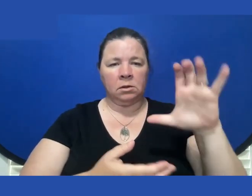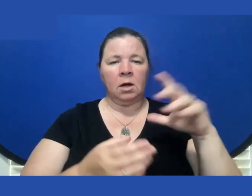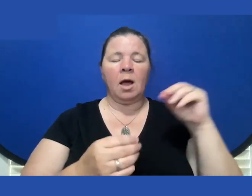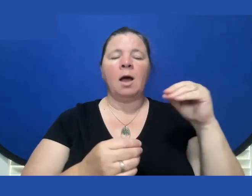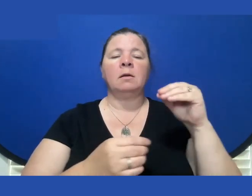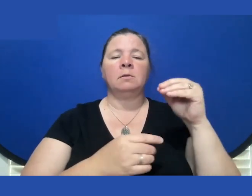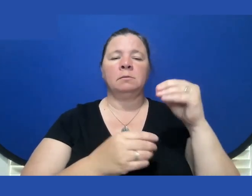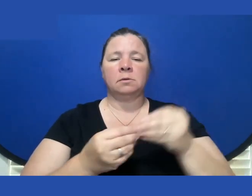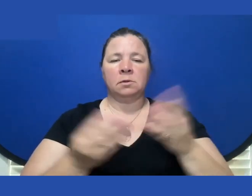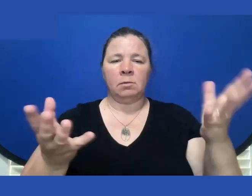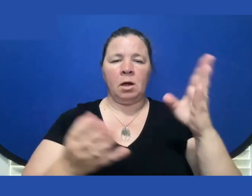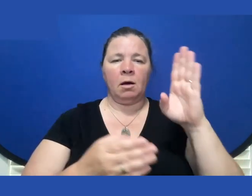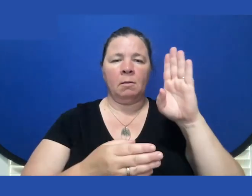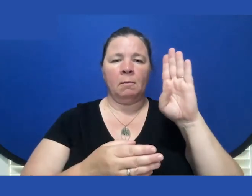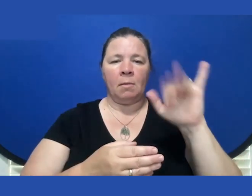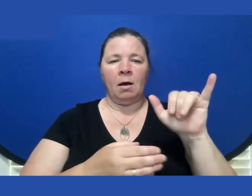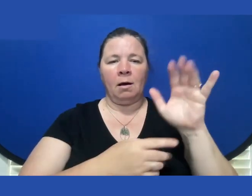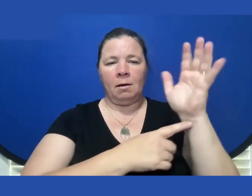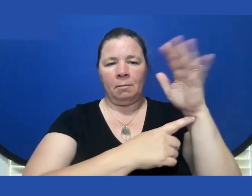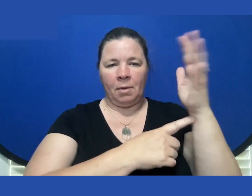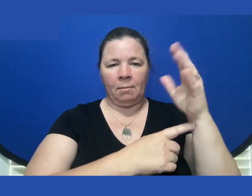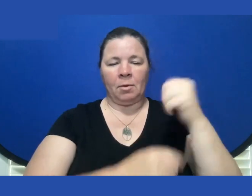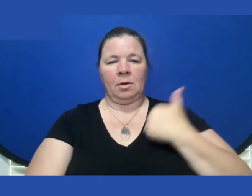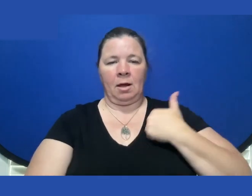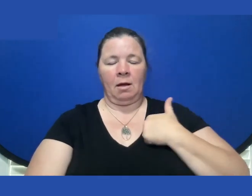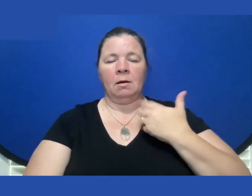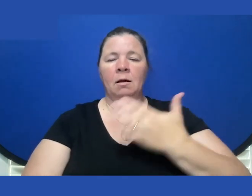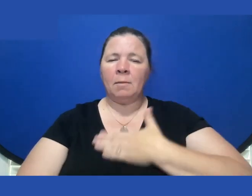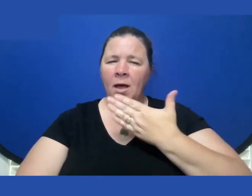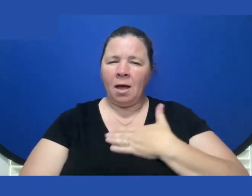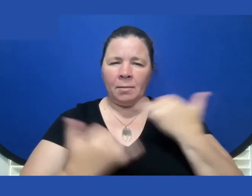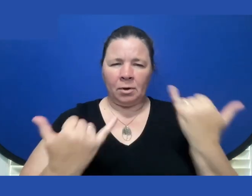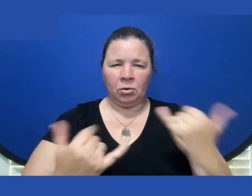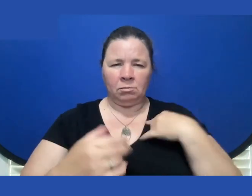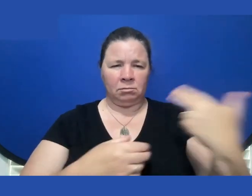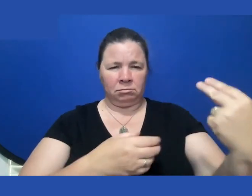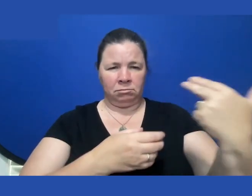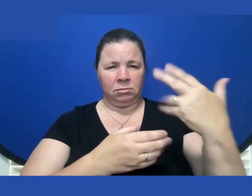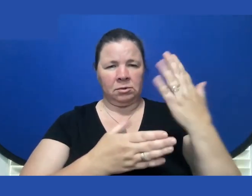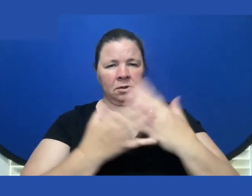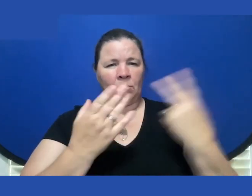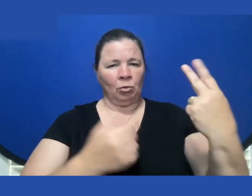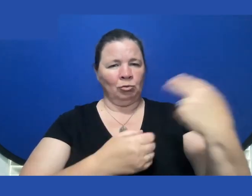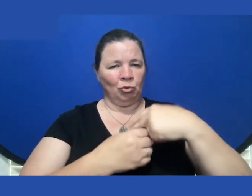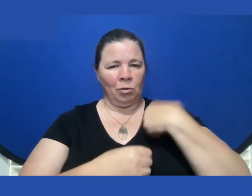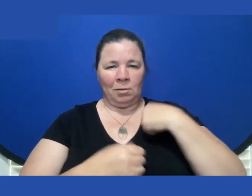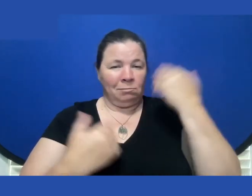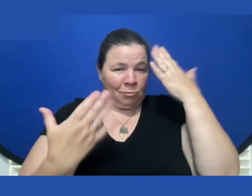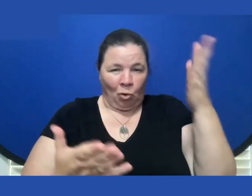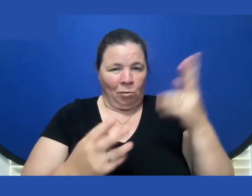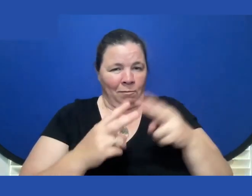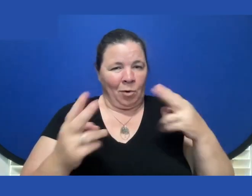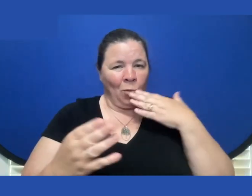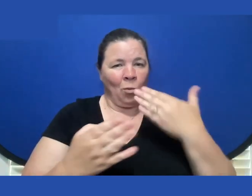So, I'm pretty happy today to be joined with someone that I don't know real well, but as I get to know him each time, we have a good laugh,